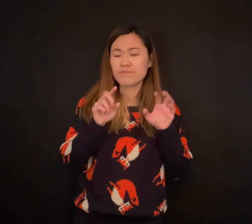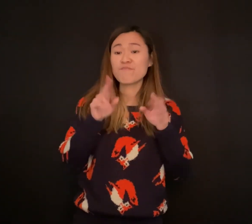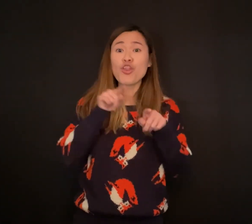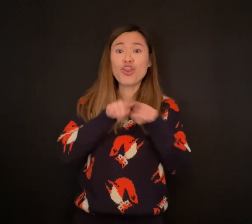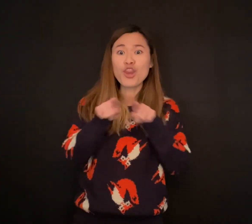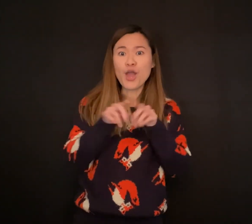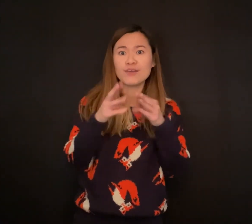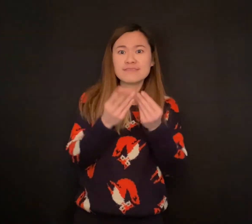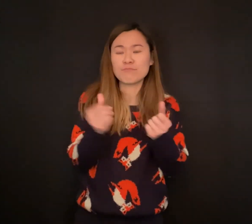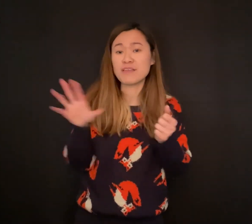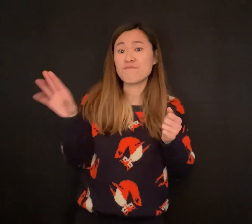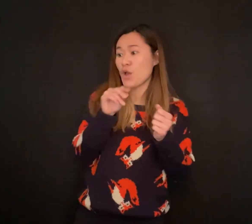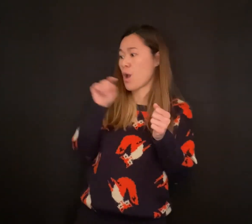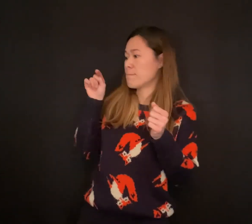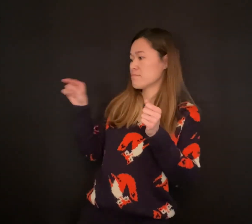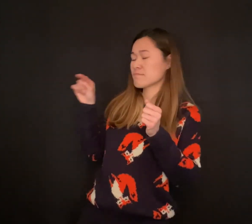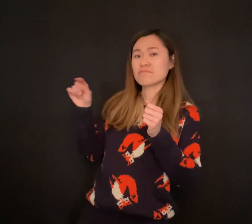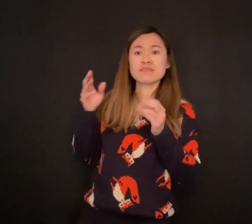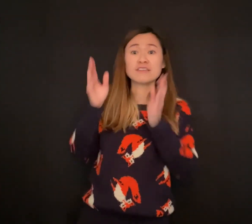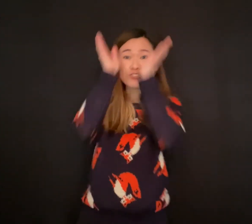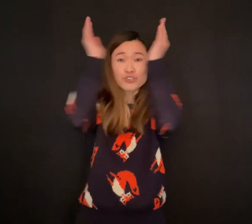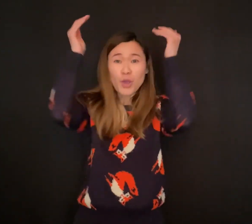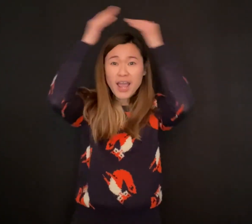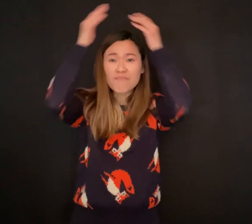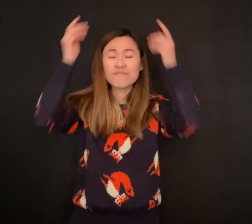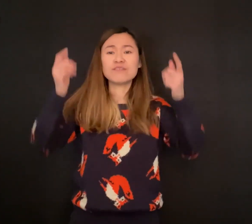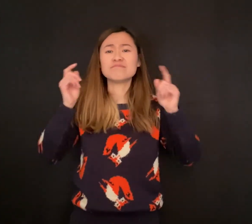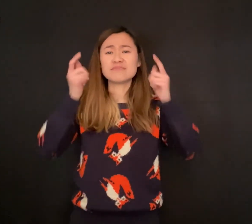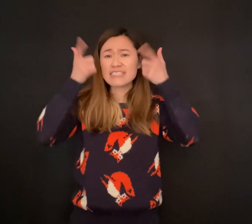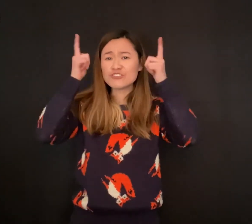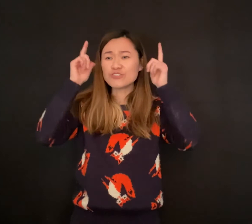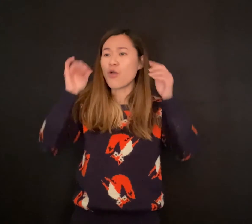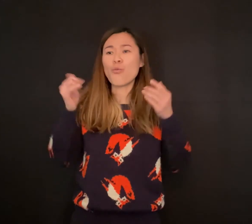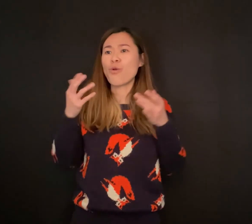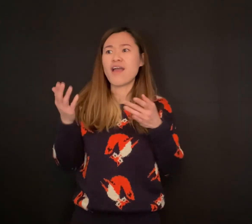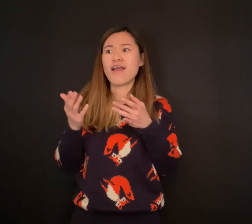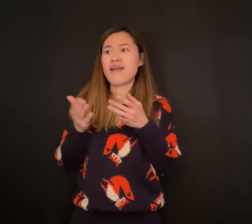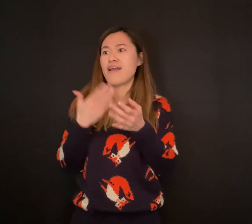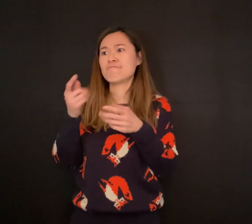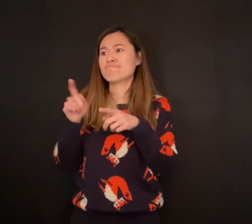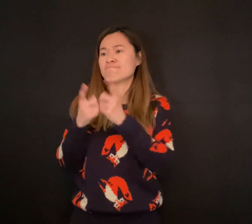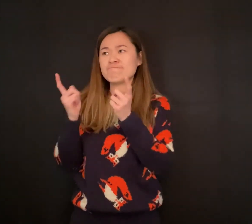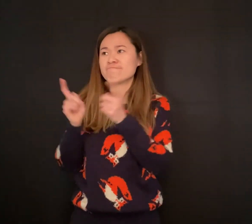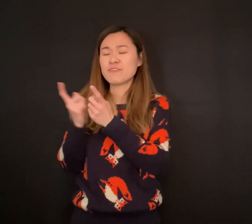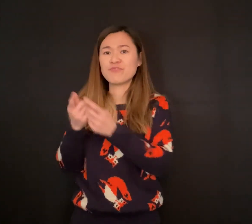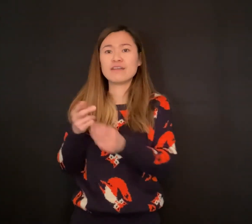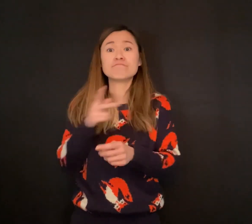learning something from a chef, or from a teacher or other